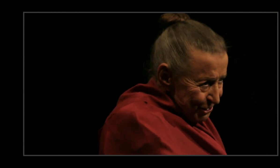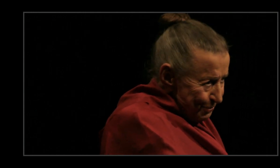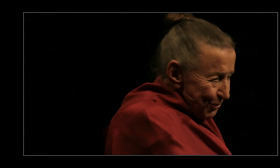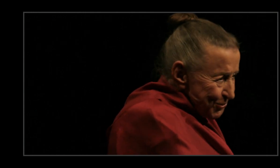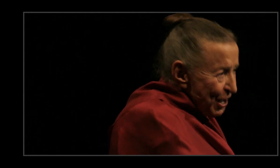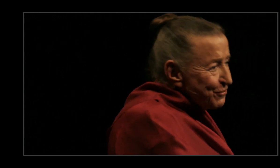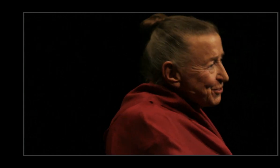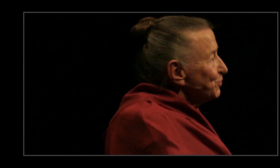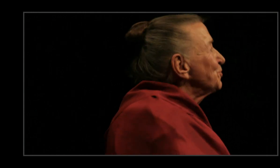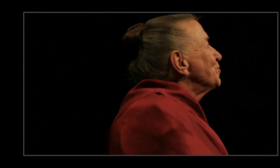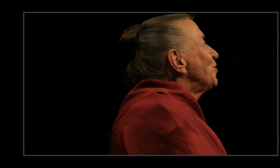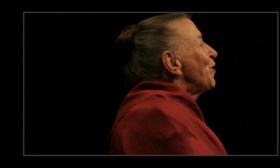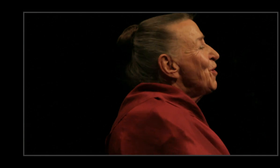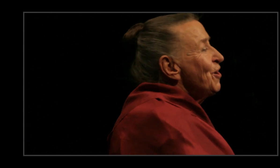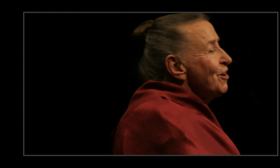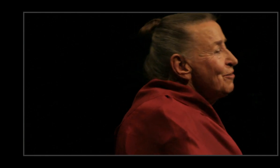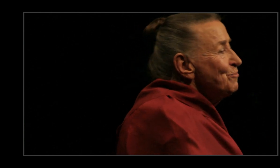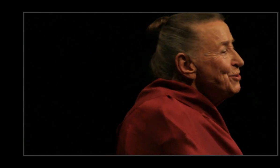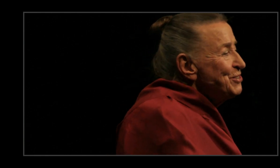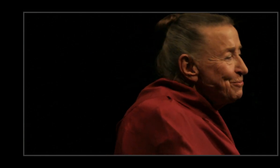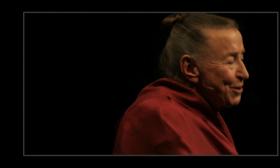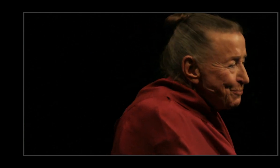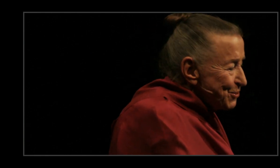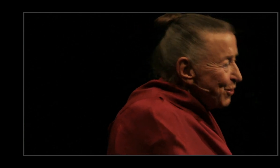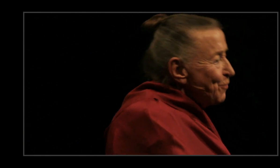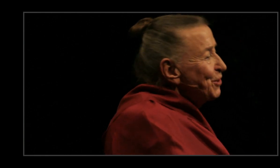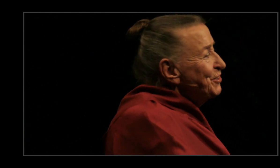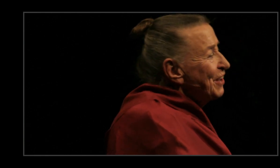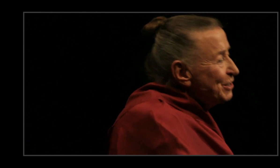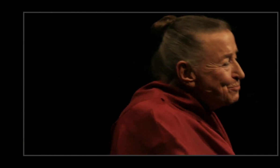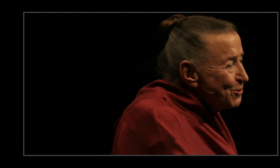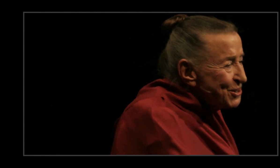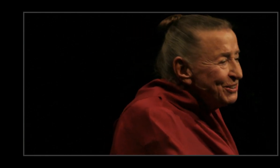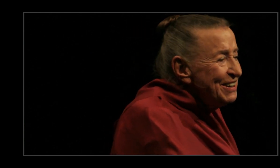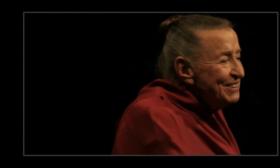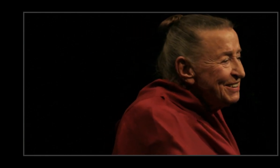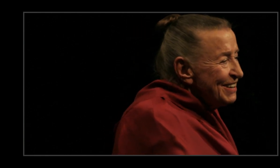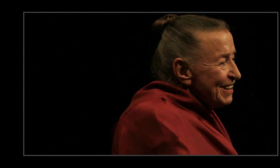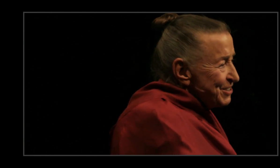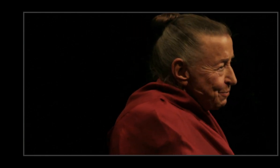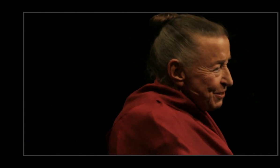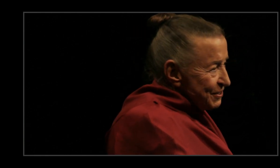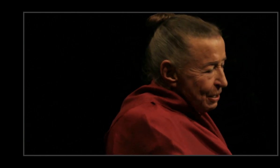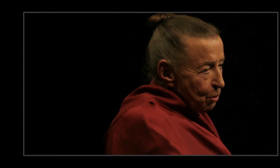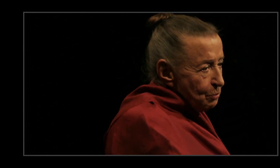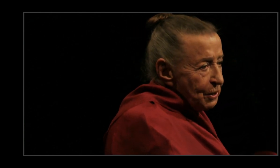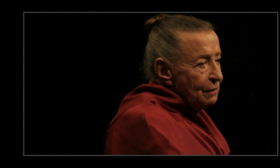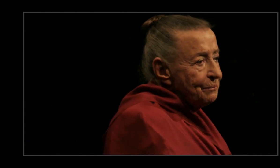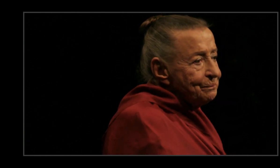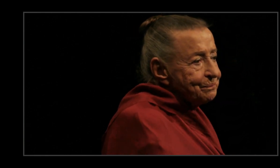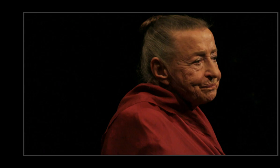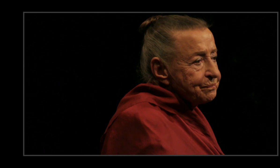in my heart that it will linger, or be always there. I'll not forget you ever, that I swear!"